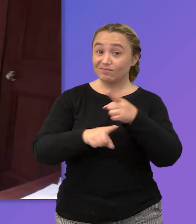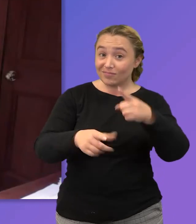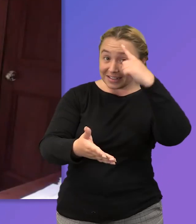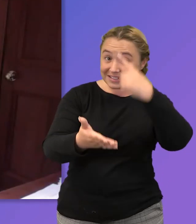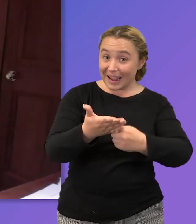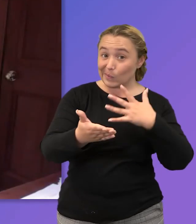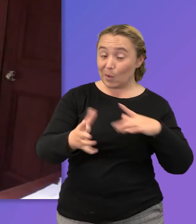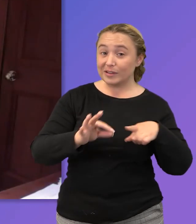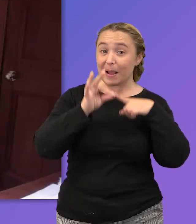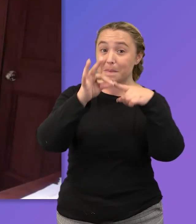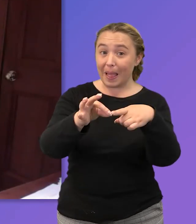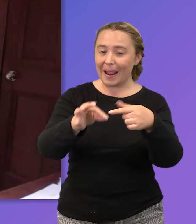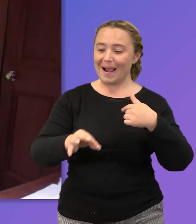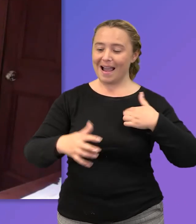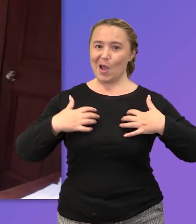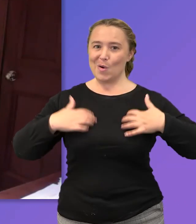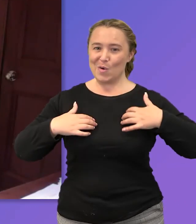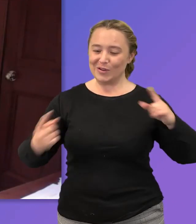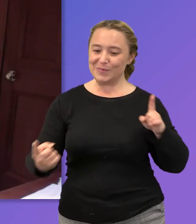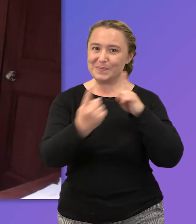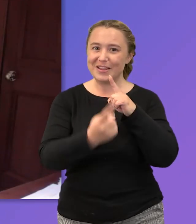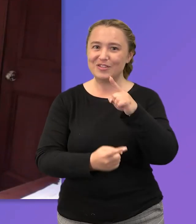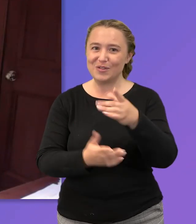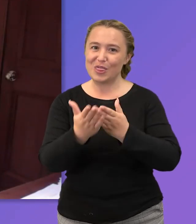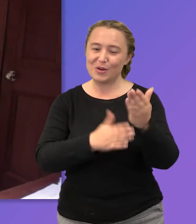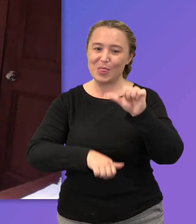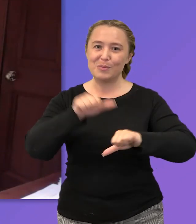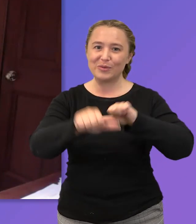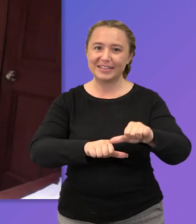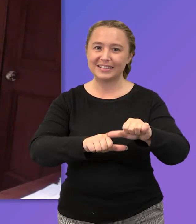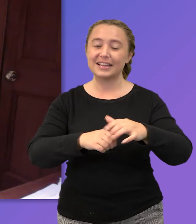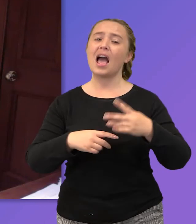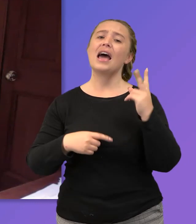So if you do decide to apply, I very much look forward to meeting you through the process